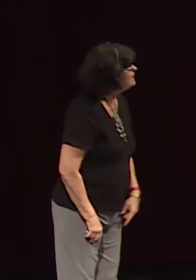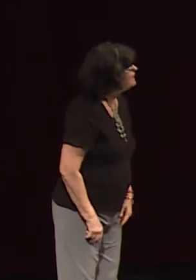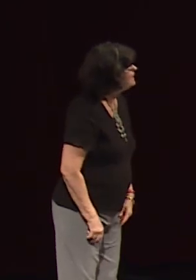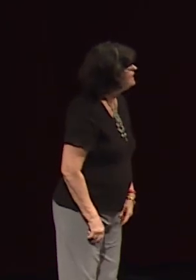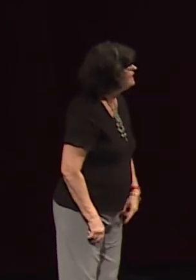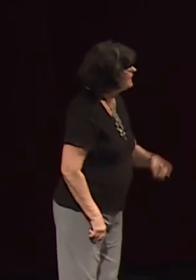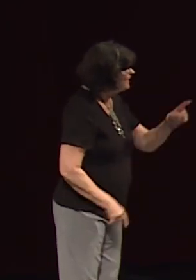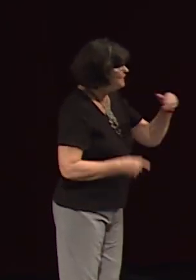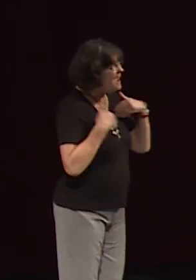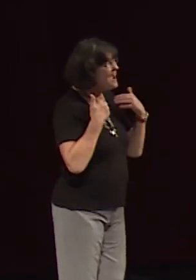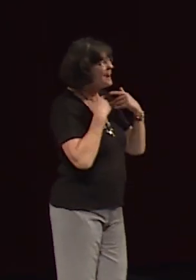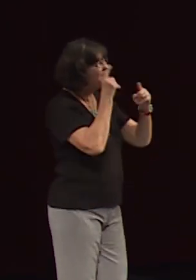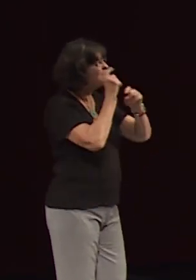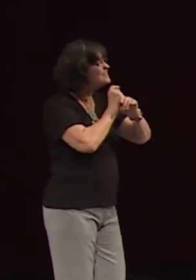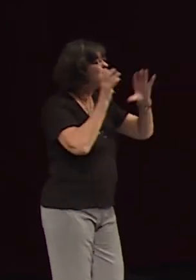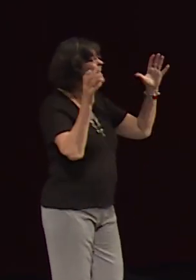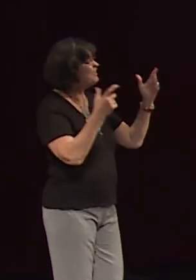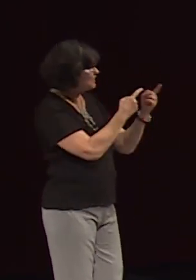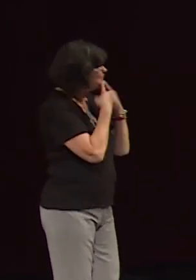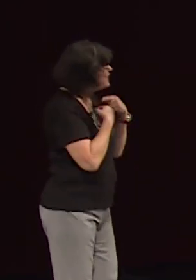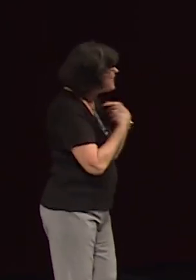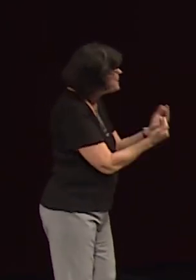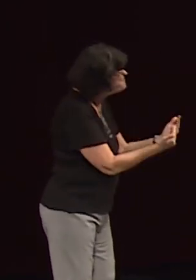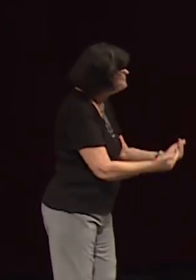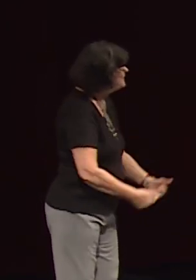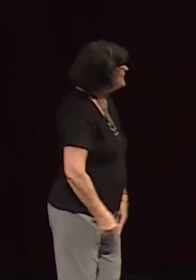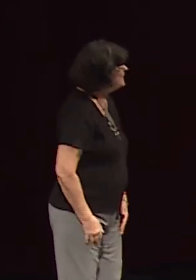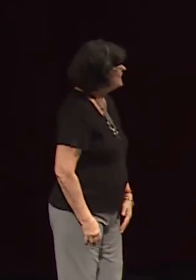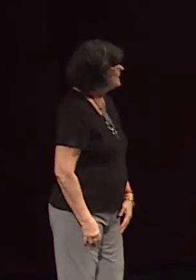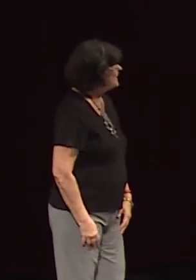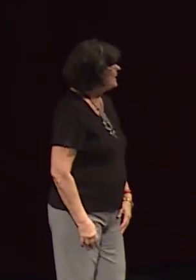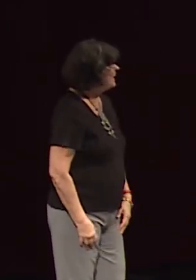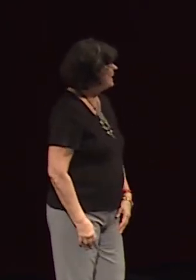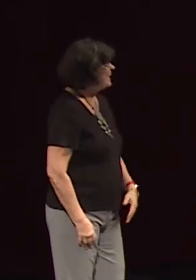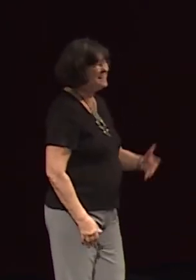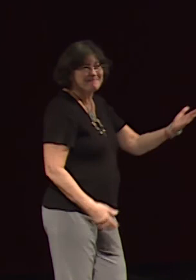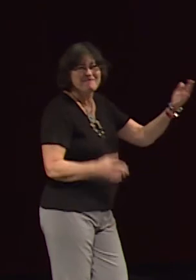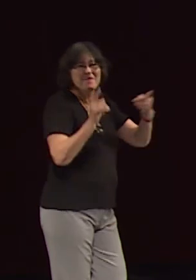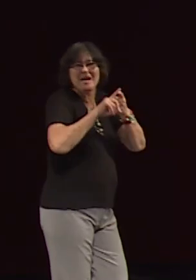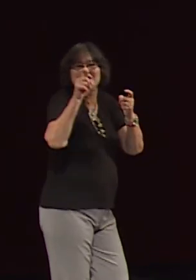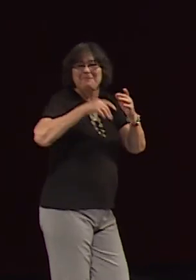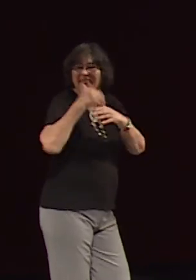That's a great question. You tell me. You're pretty young. Just... I don't know.